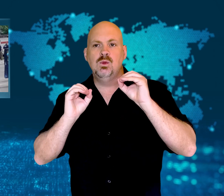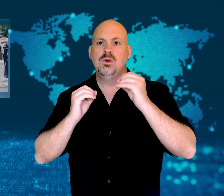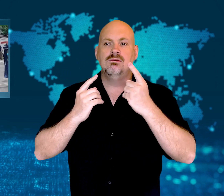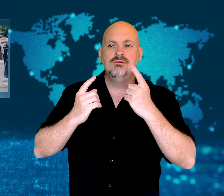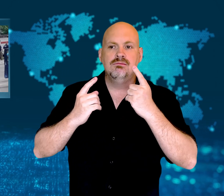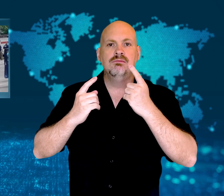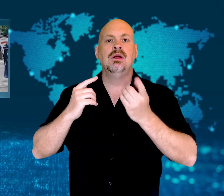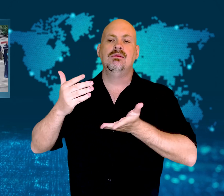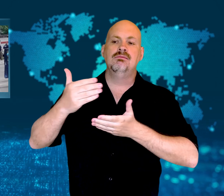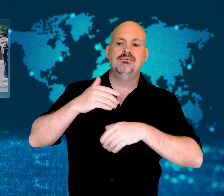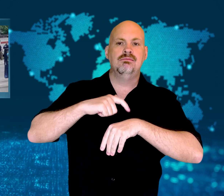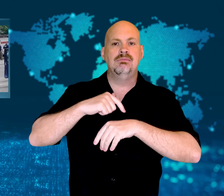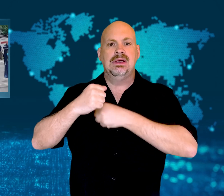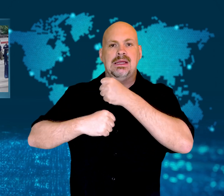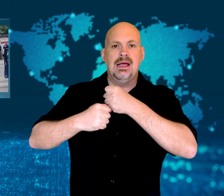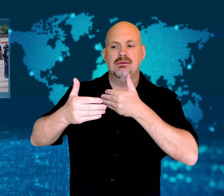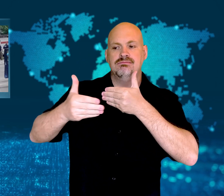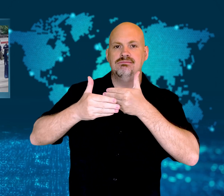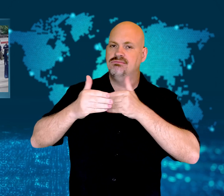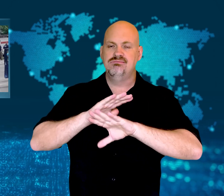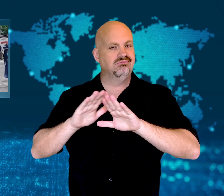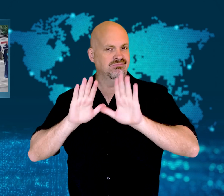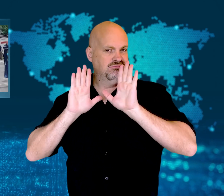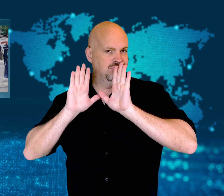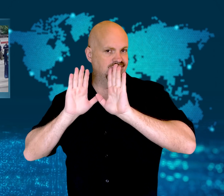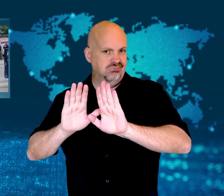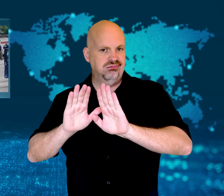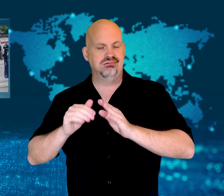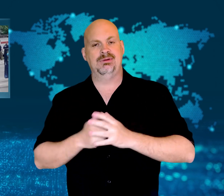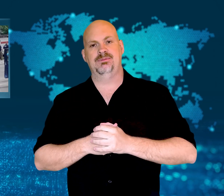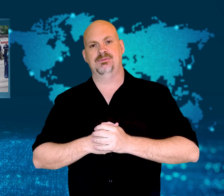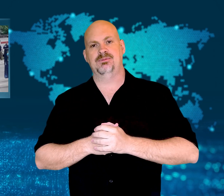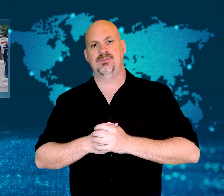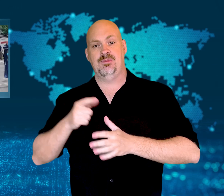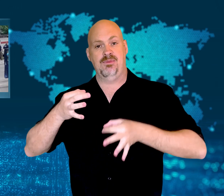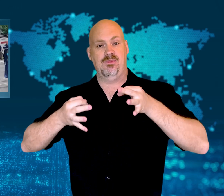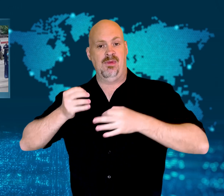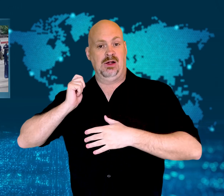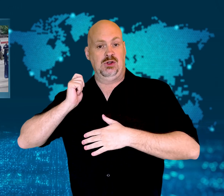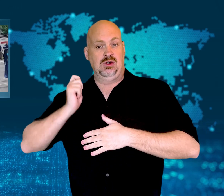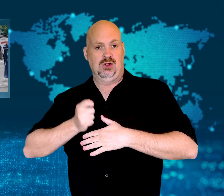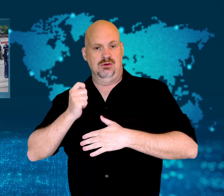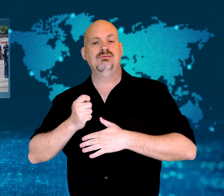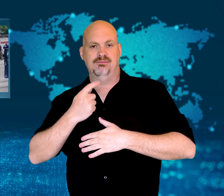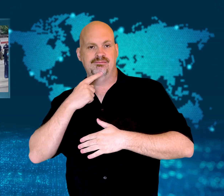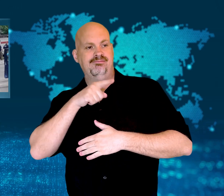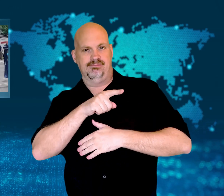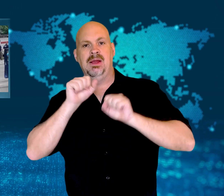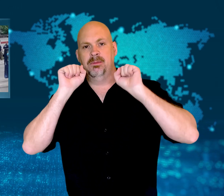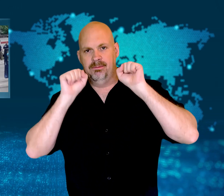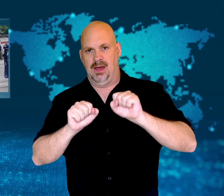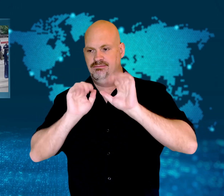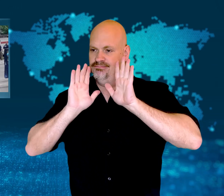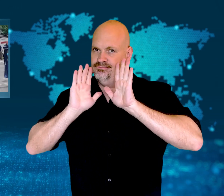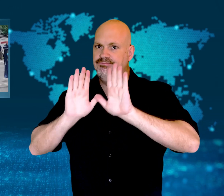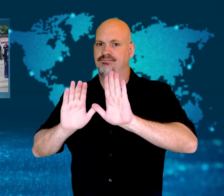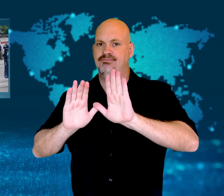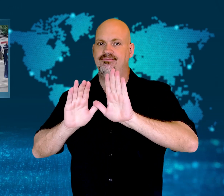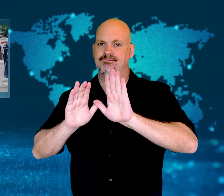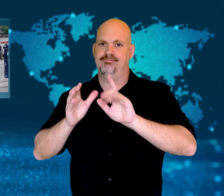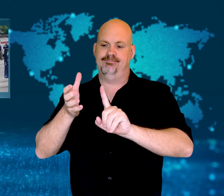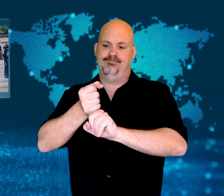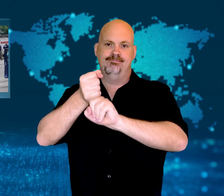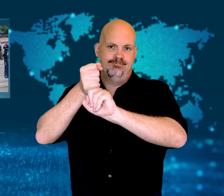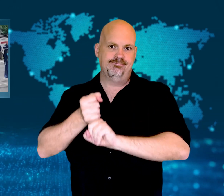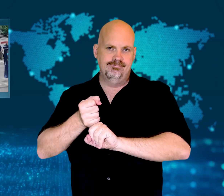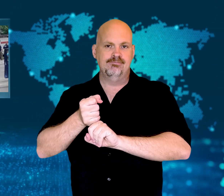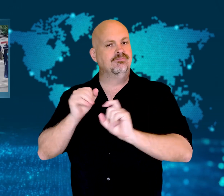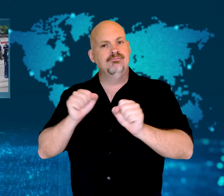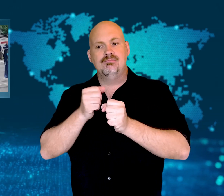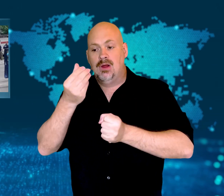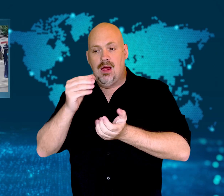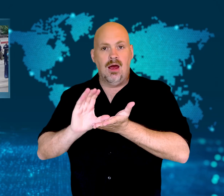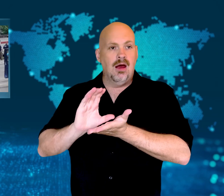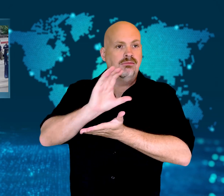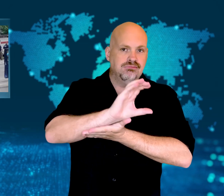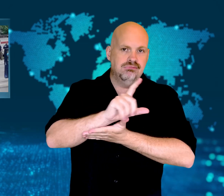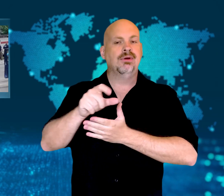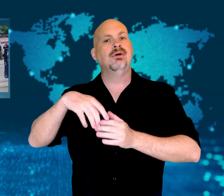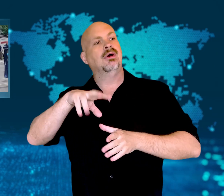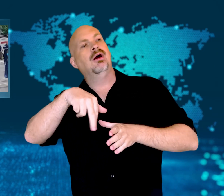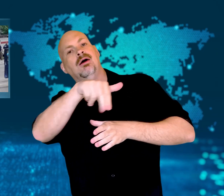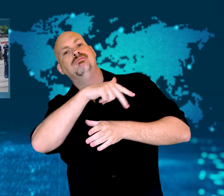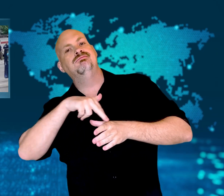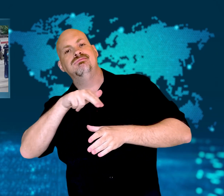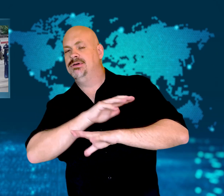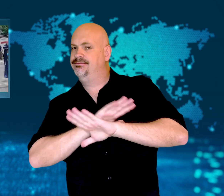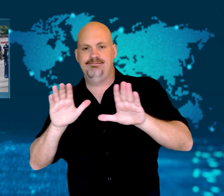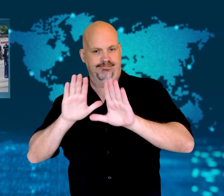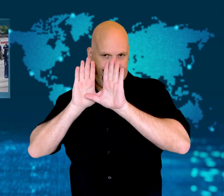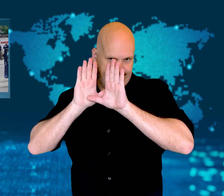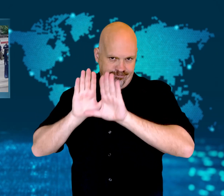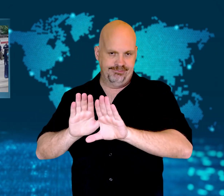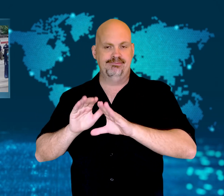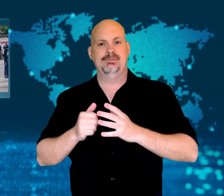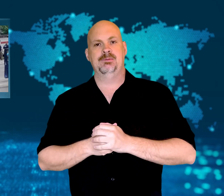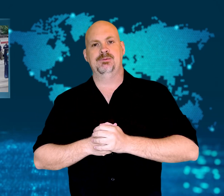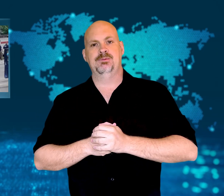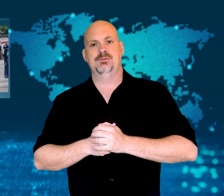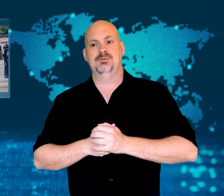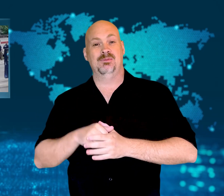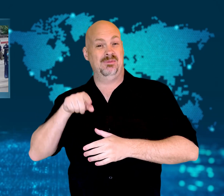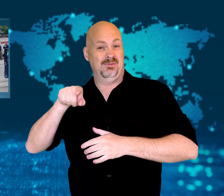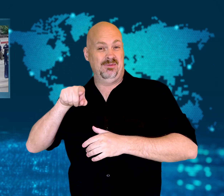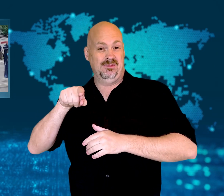The judge ordered Gendron remain in custody without bail.